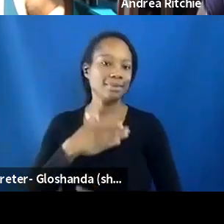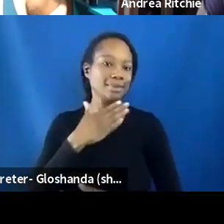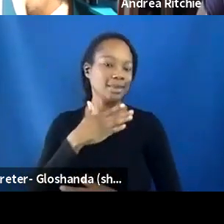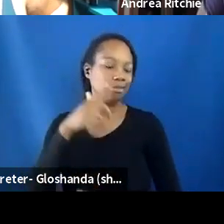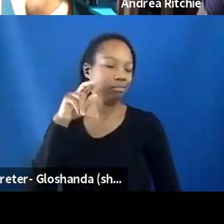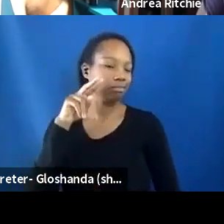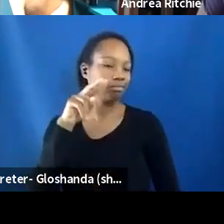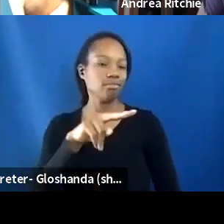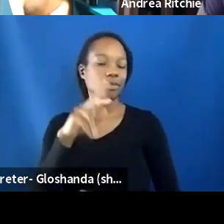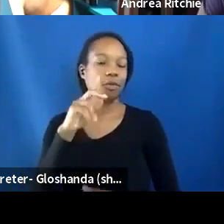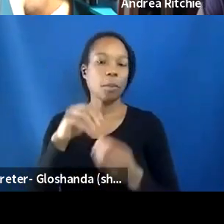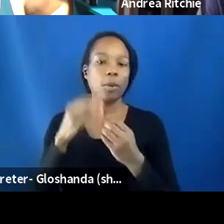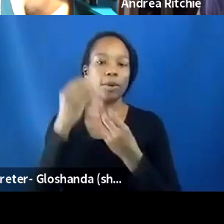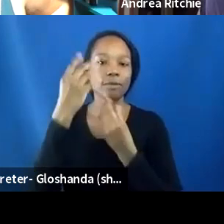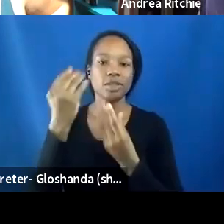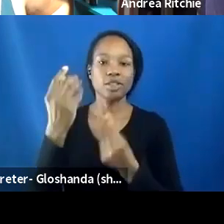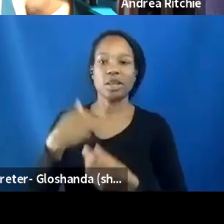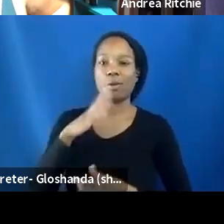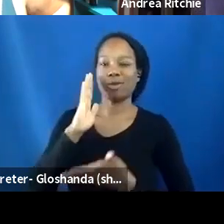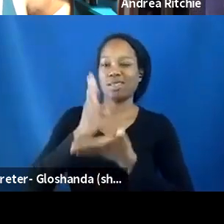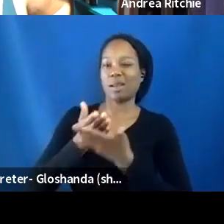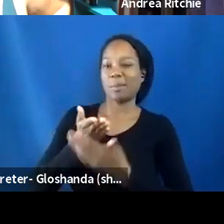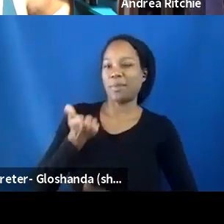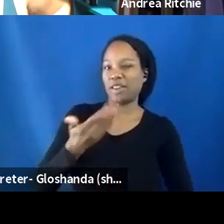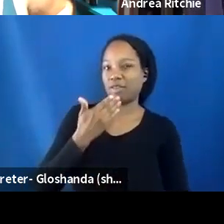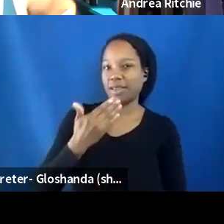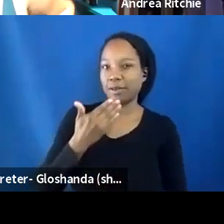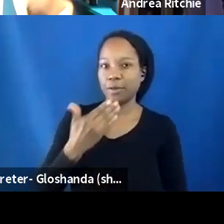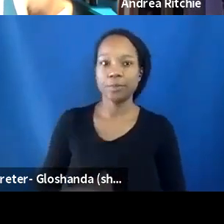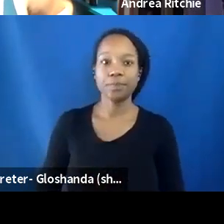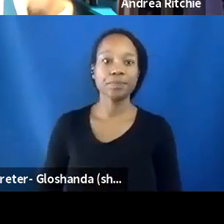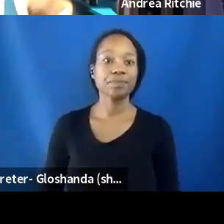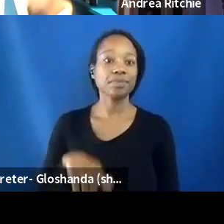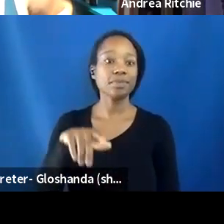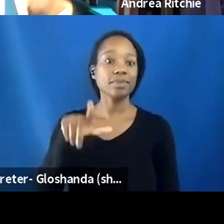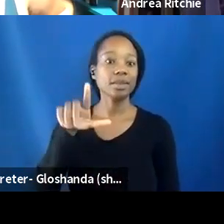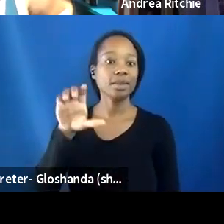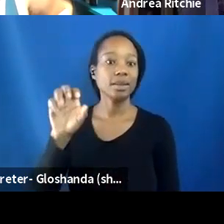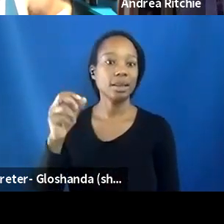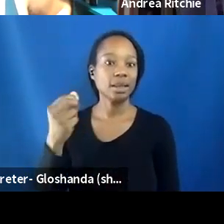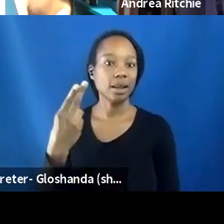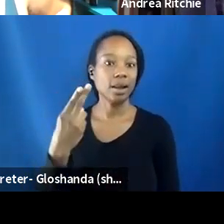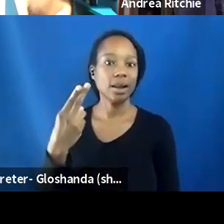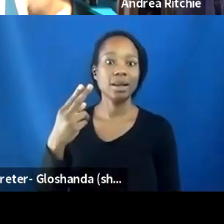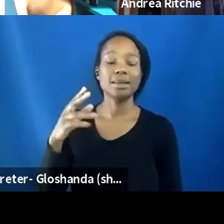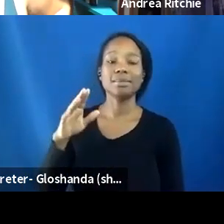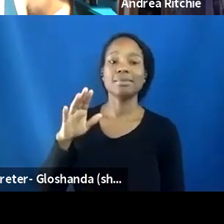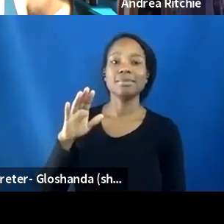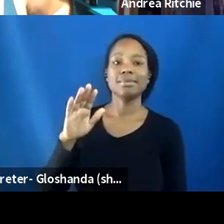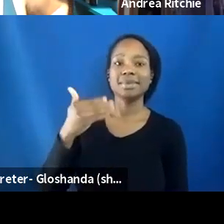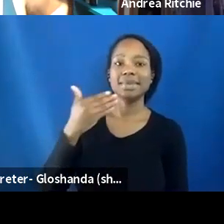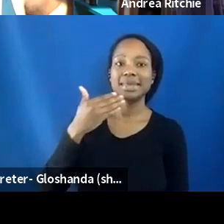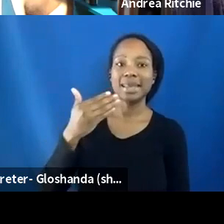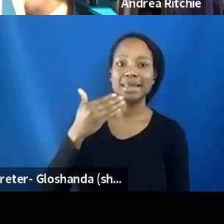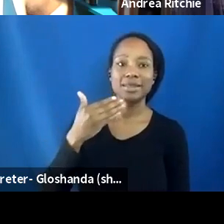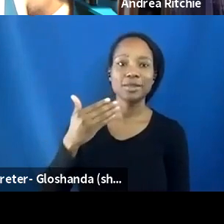Thank you so much, Elliot. Yolo, I hope this is okay. Andrea texted me saying I have to go at 1:55.